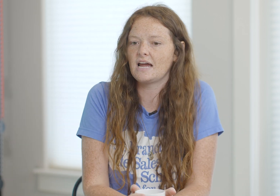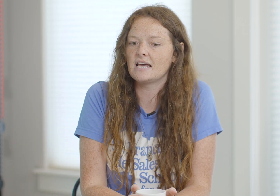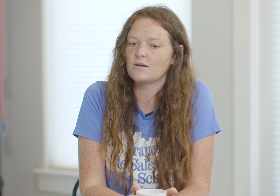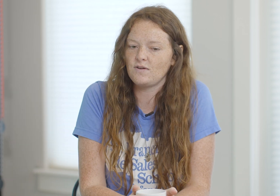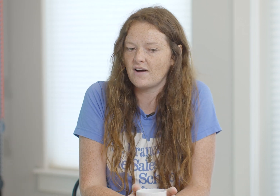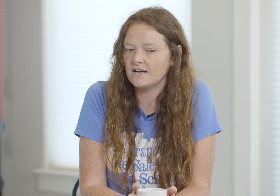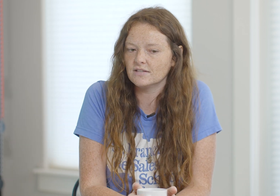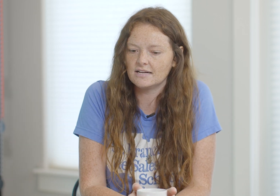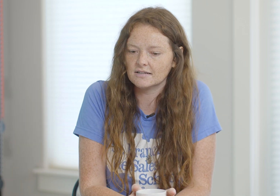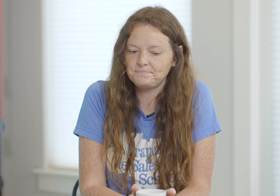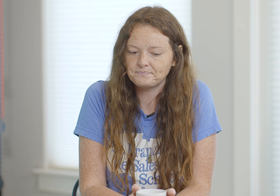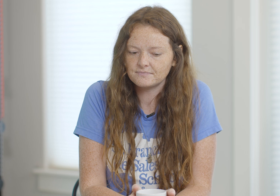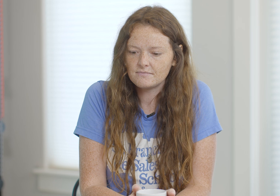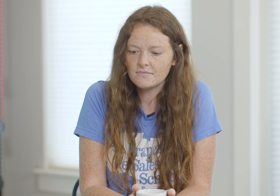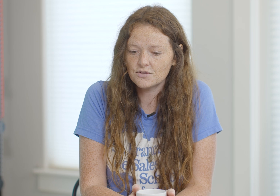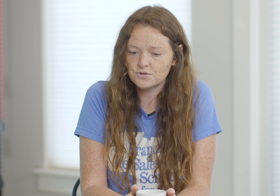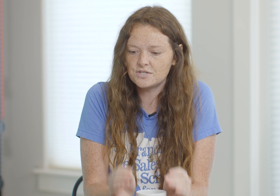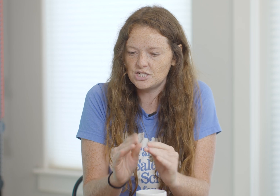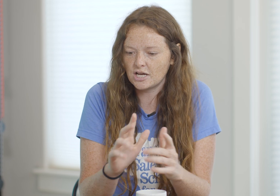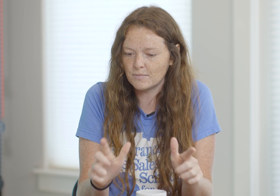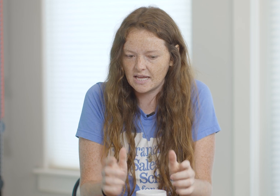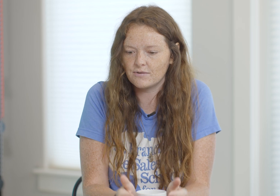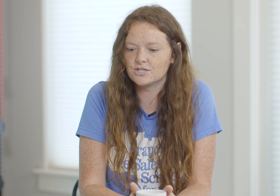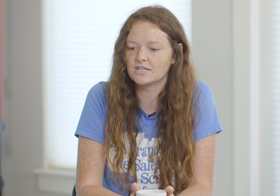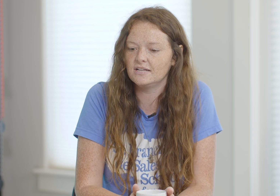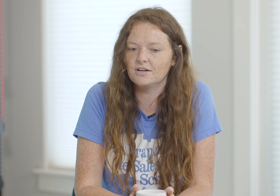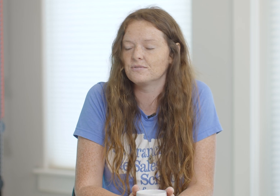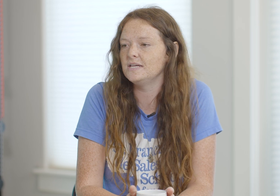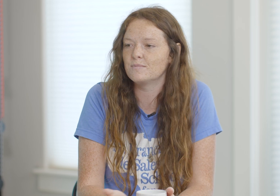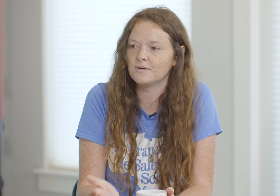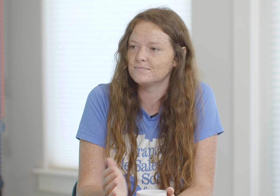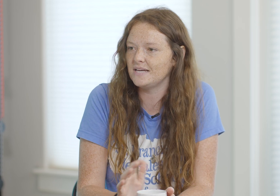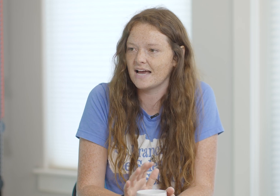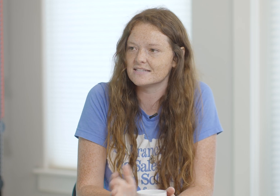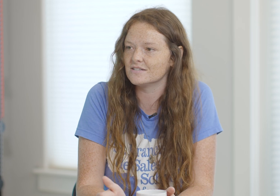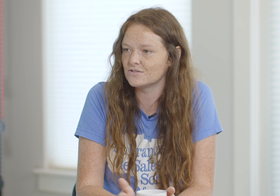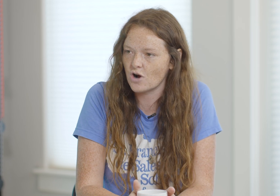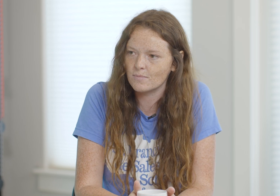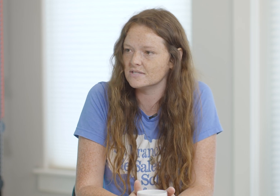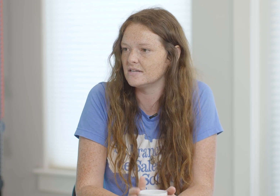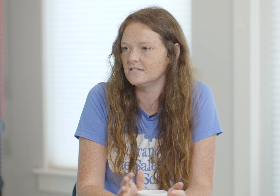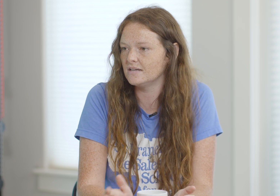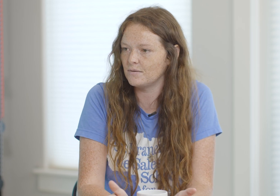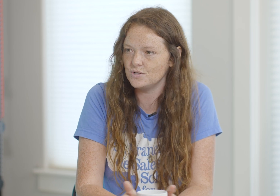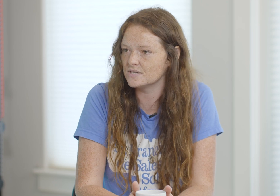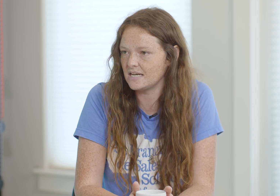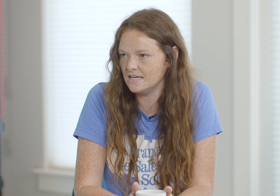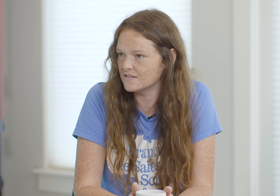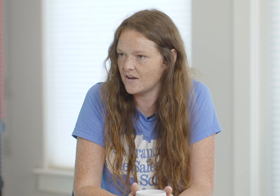And then we find out later, through teaching him a language that he's been in, he has his traumas and abuse that he is face.